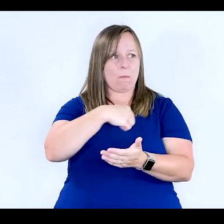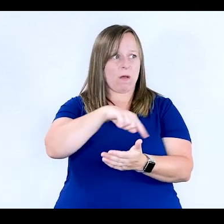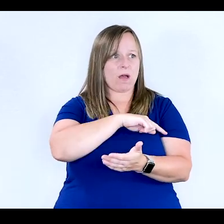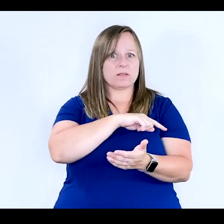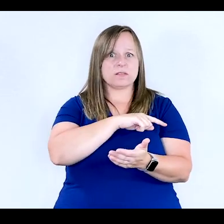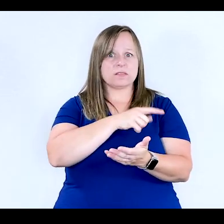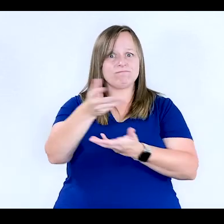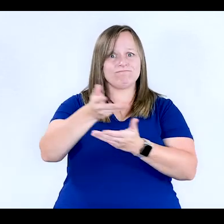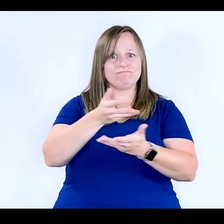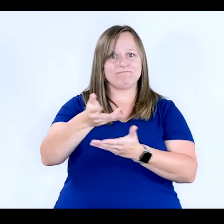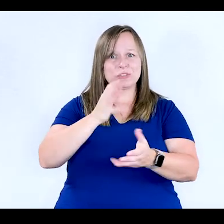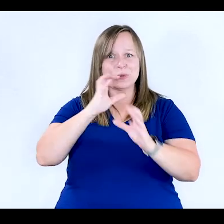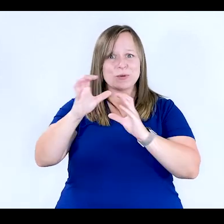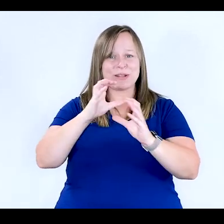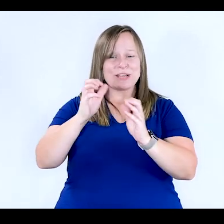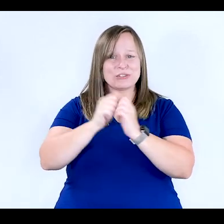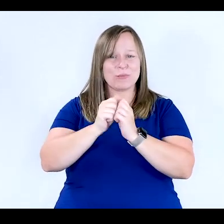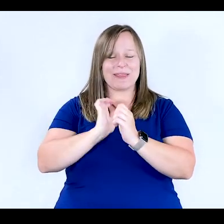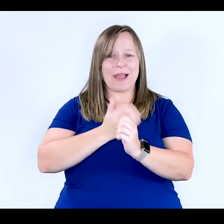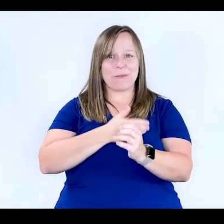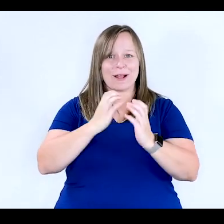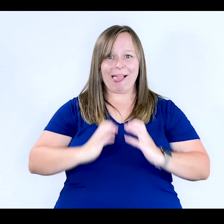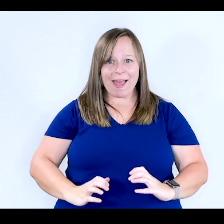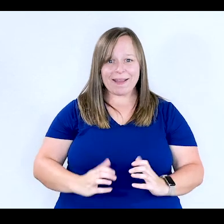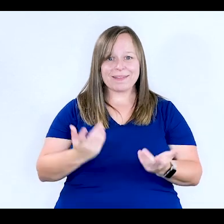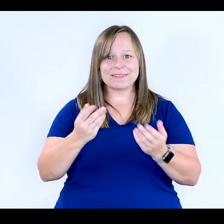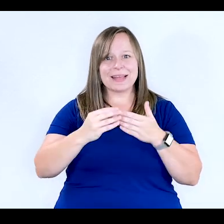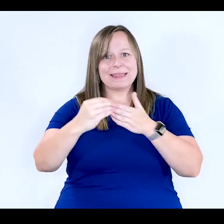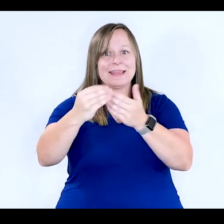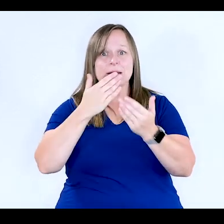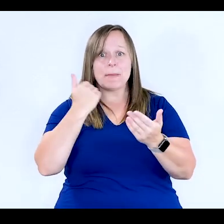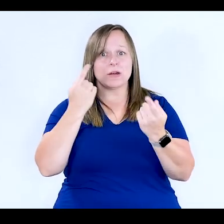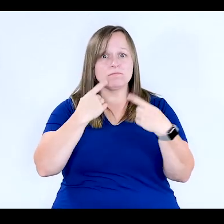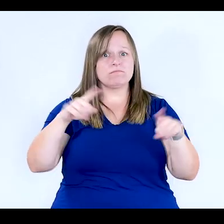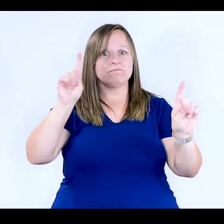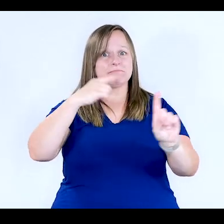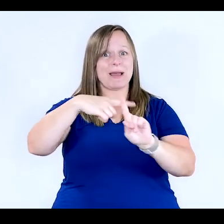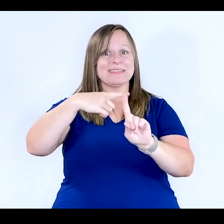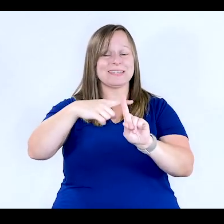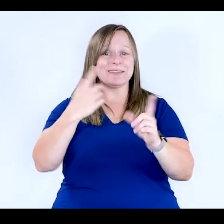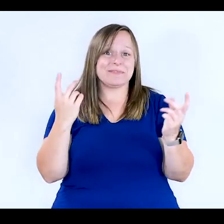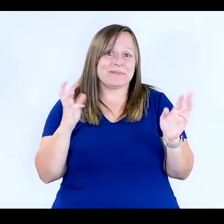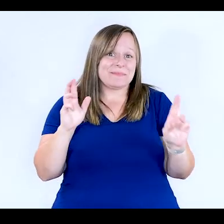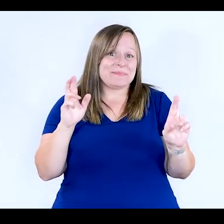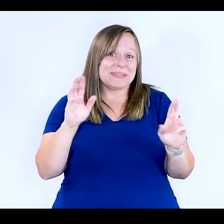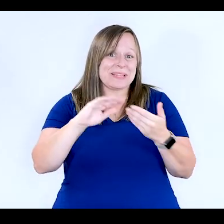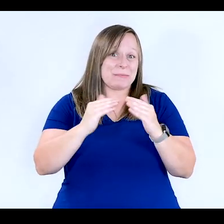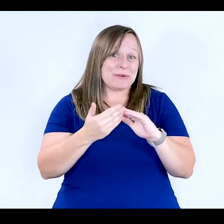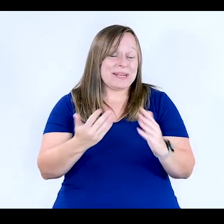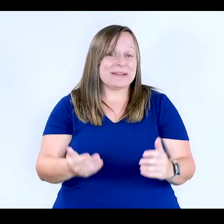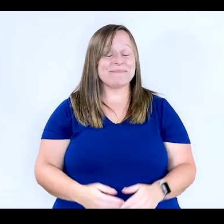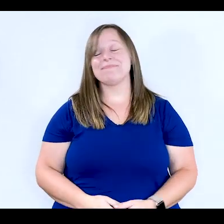us better facilitate communications with our clients and lead to better, more positive outcomes in the community.